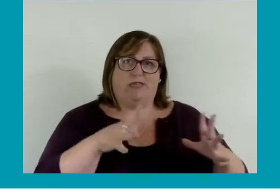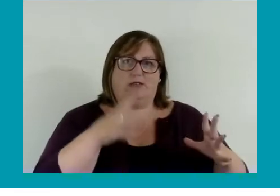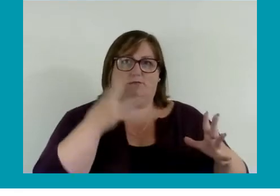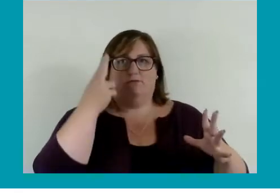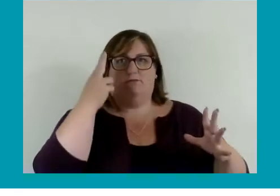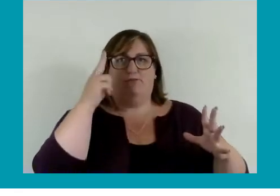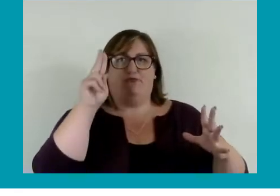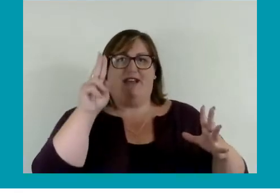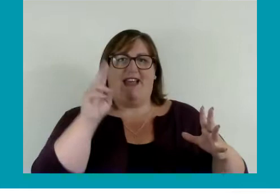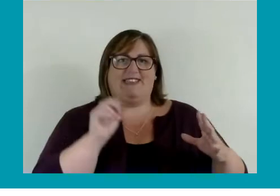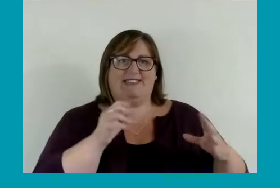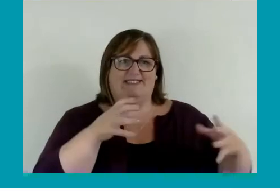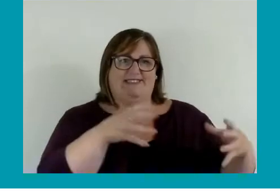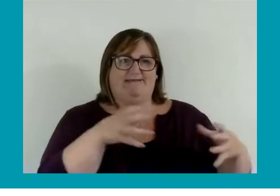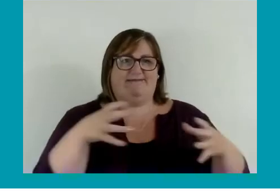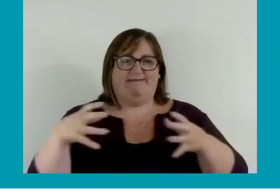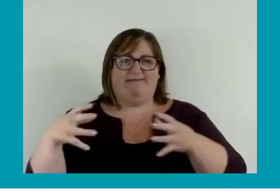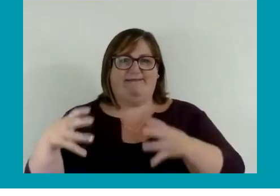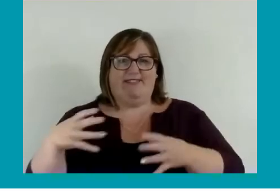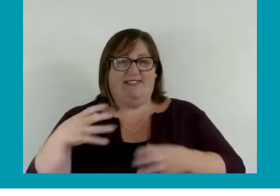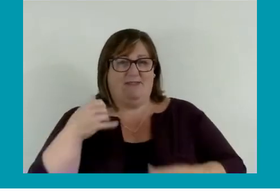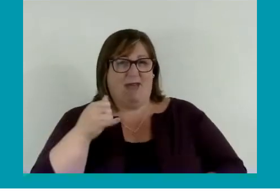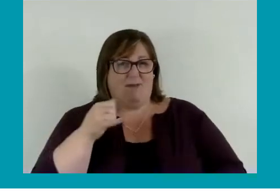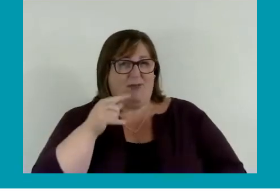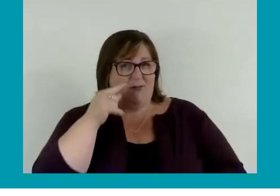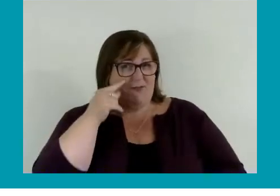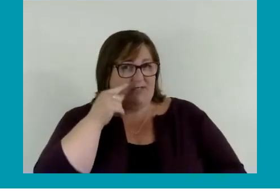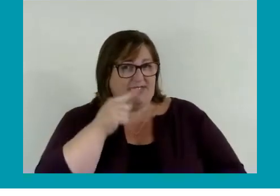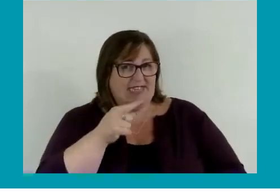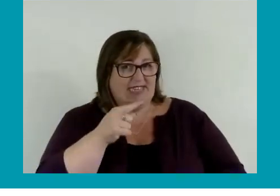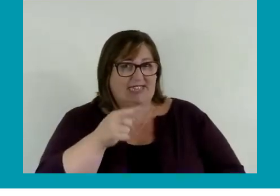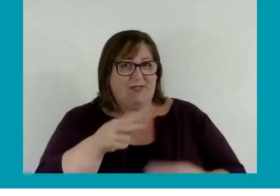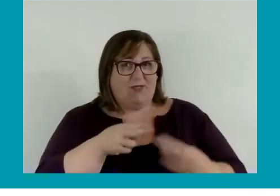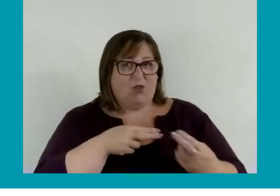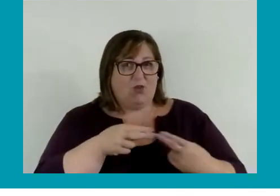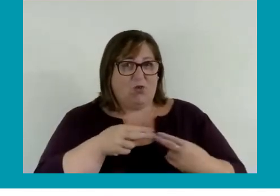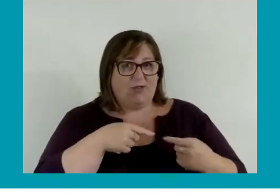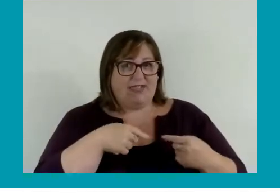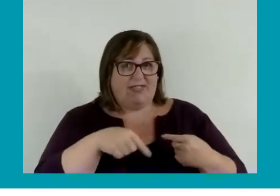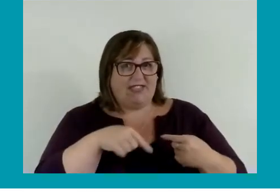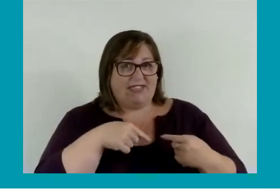this week and particularly today with our seasonal roles have all gone live so lots and lots of